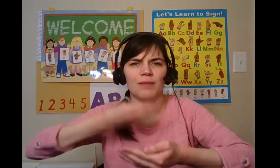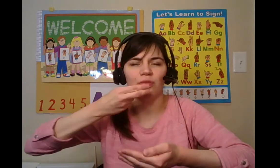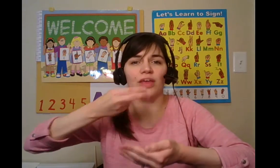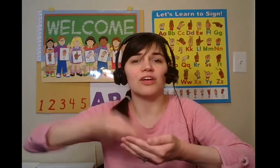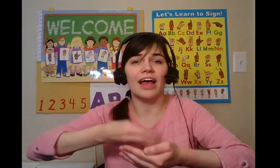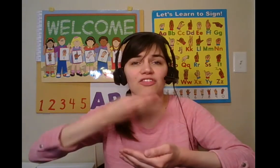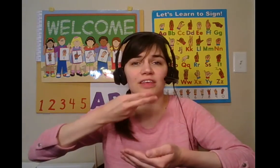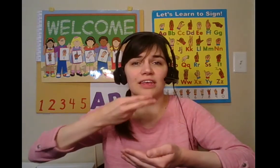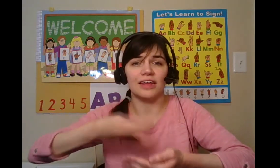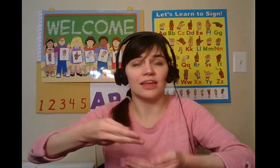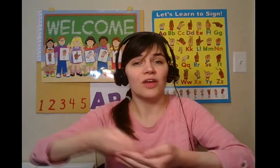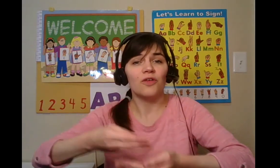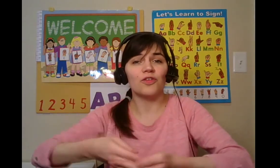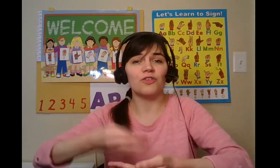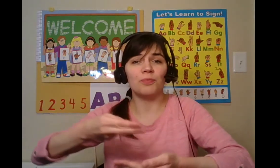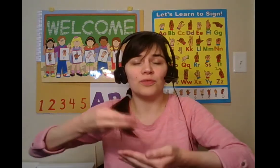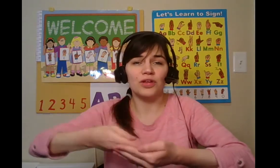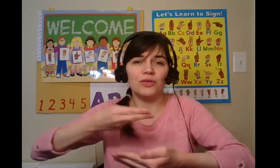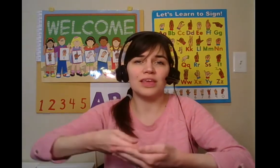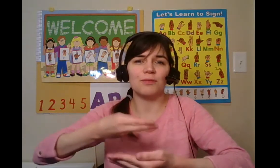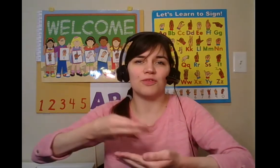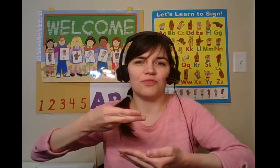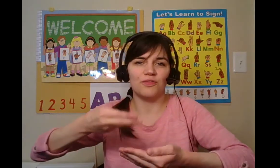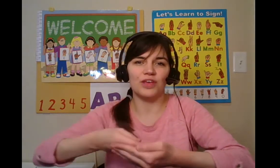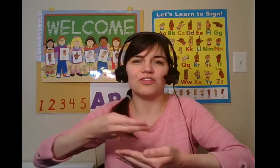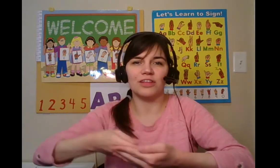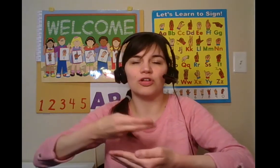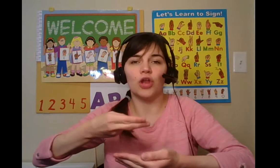like you're actually eating. For spoon, you can keep your fingers a little lower